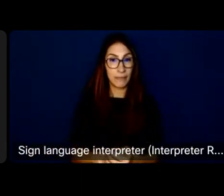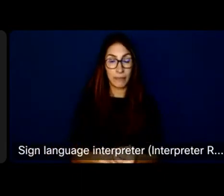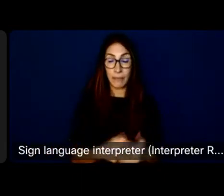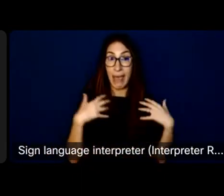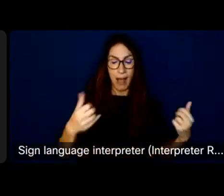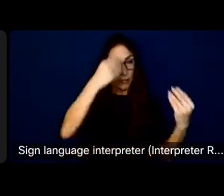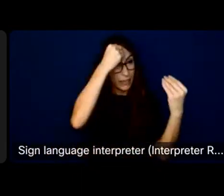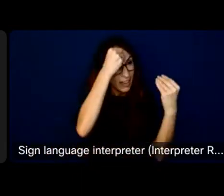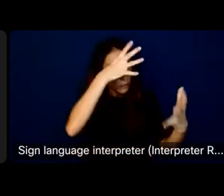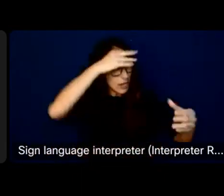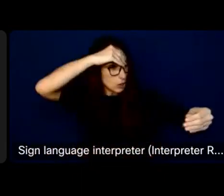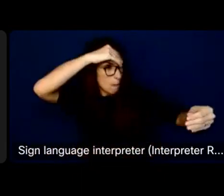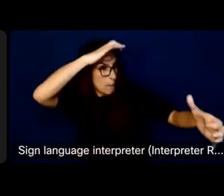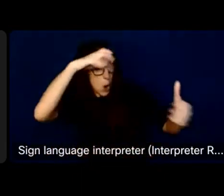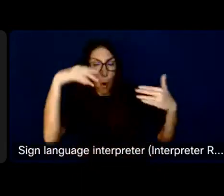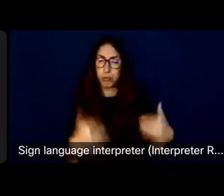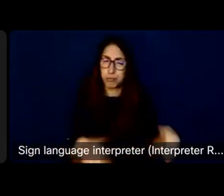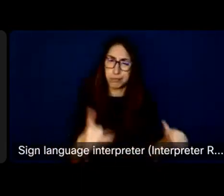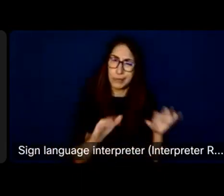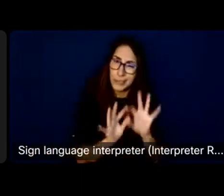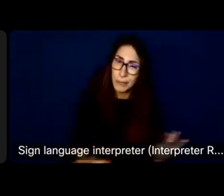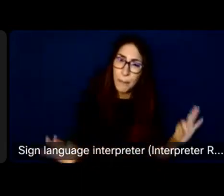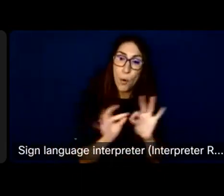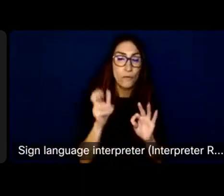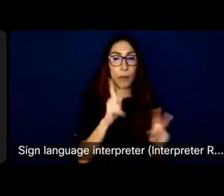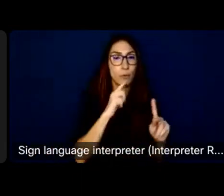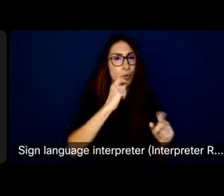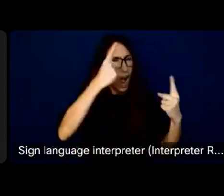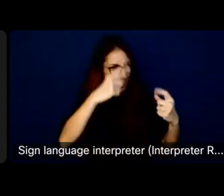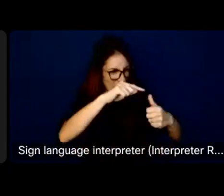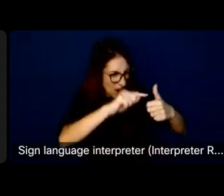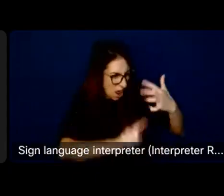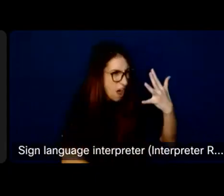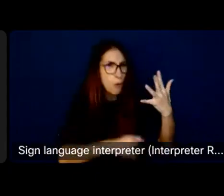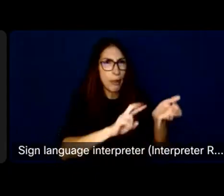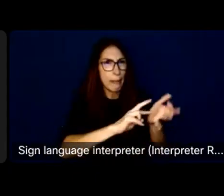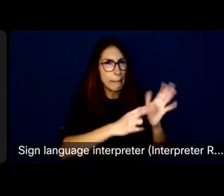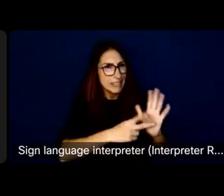on with them and what their healthcare process is. We need to remind people that they have to have a backup plan for